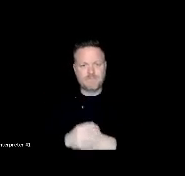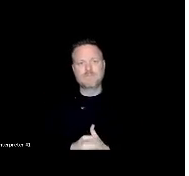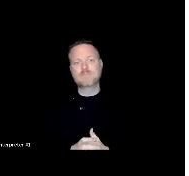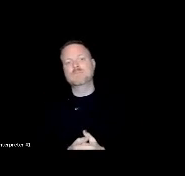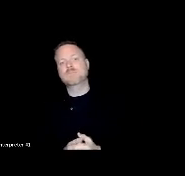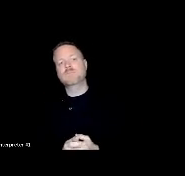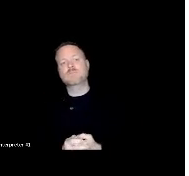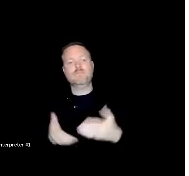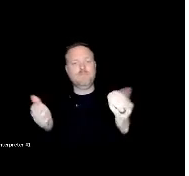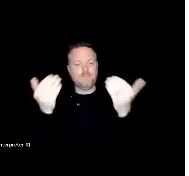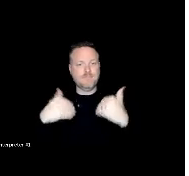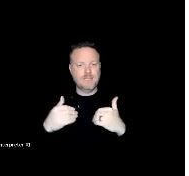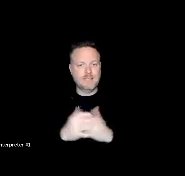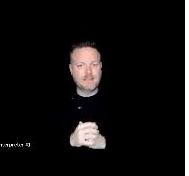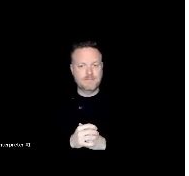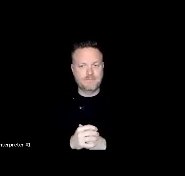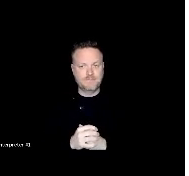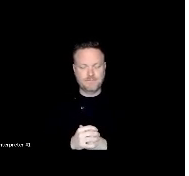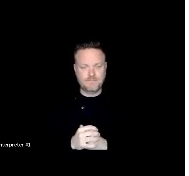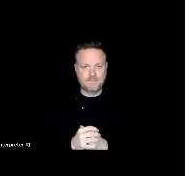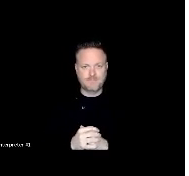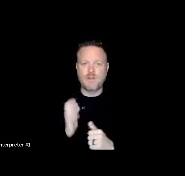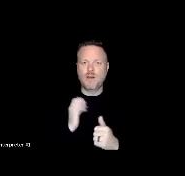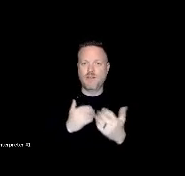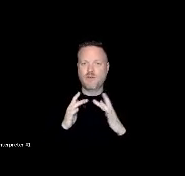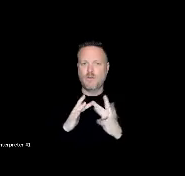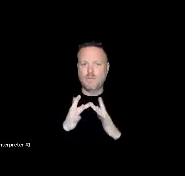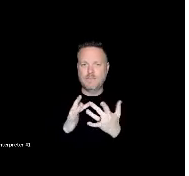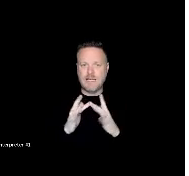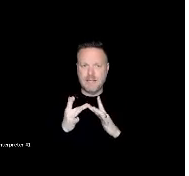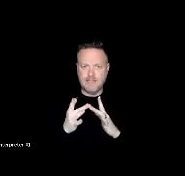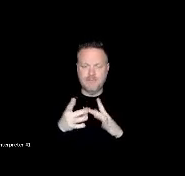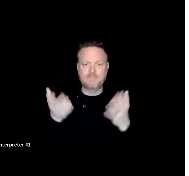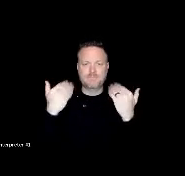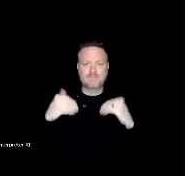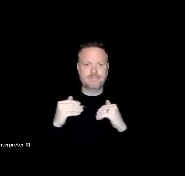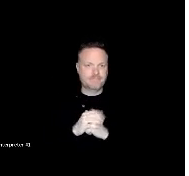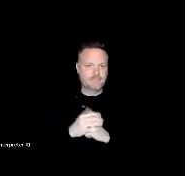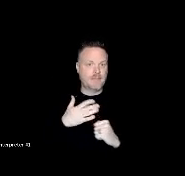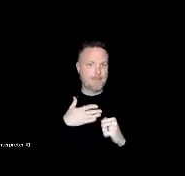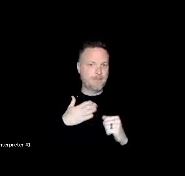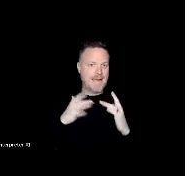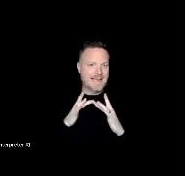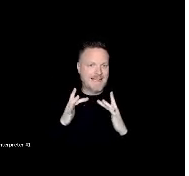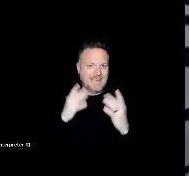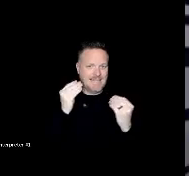Next slide, this is our website. That's my contact information. You can just